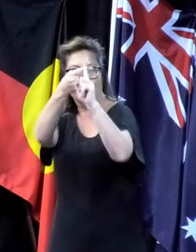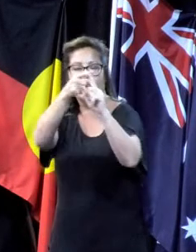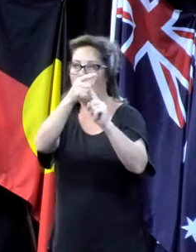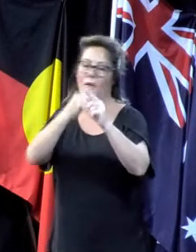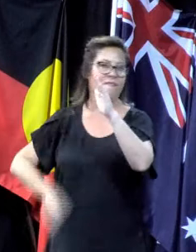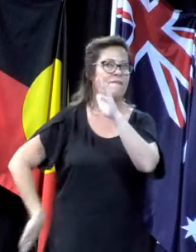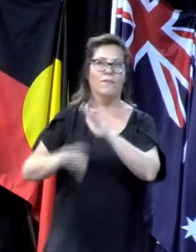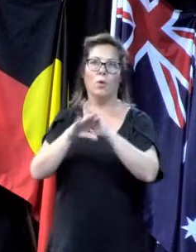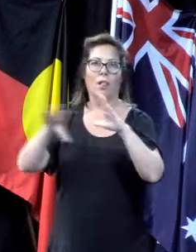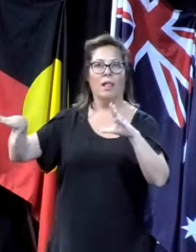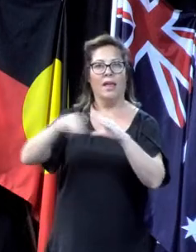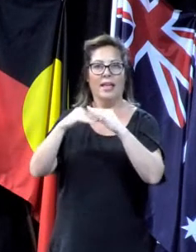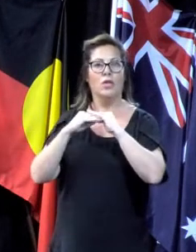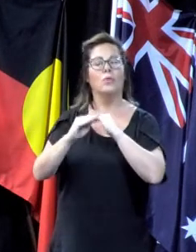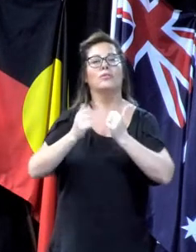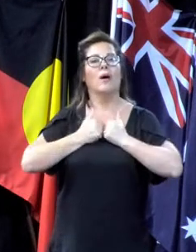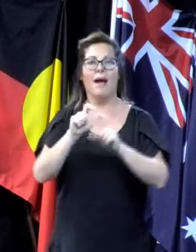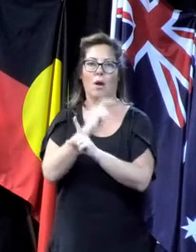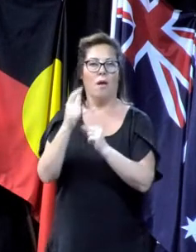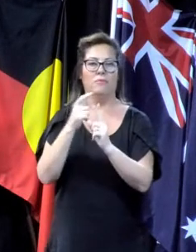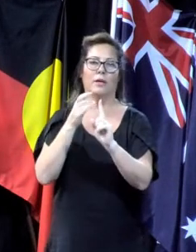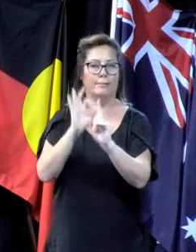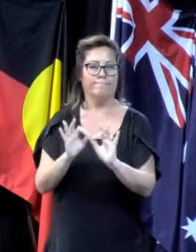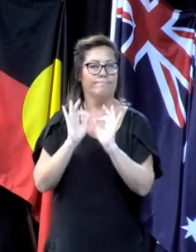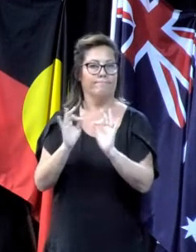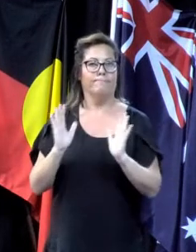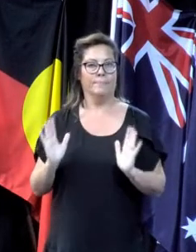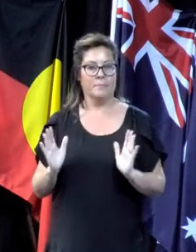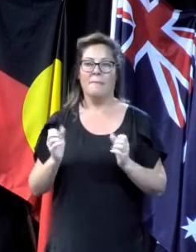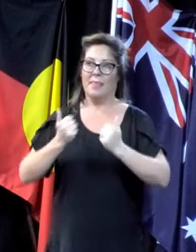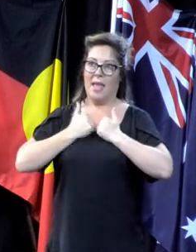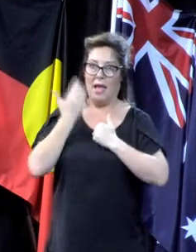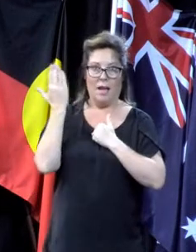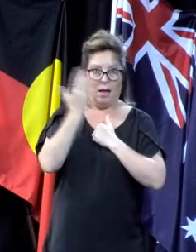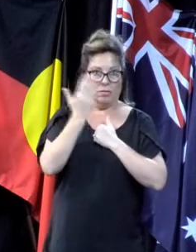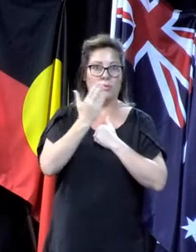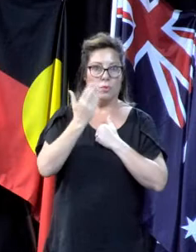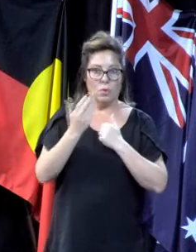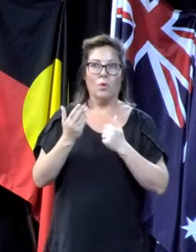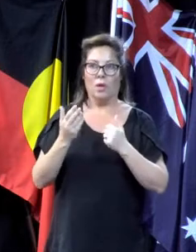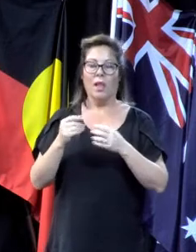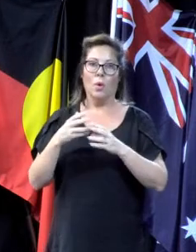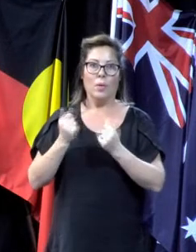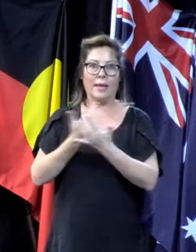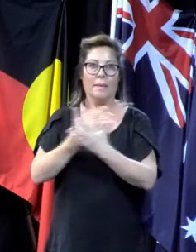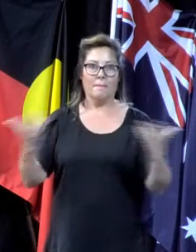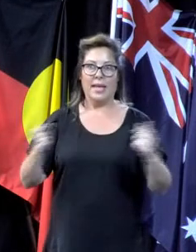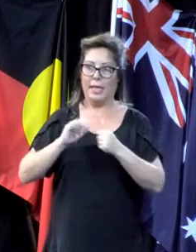the culture that we have. We are a school that does get a lot of beginning teachers and new teachers.